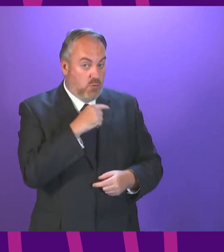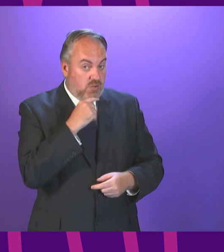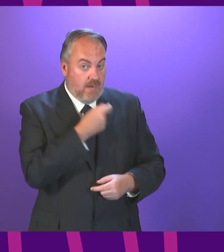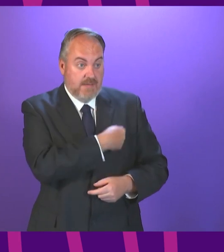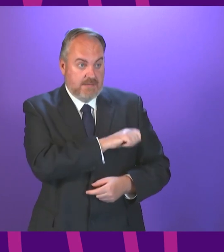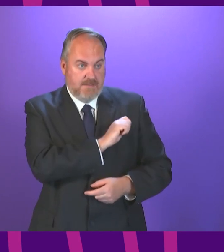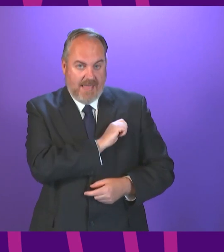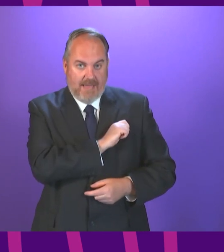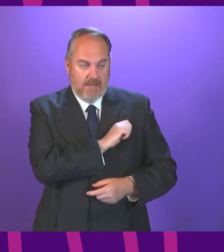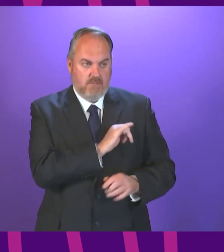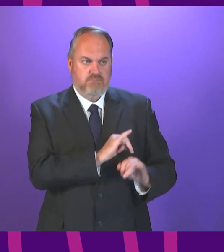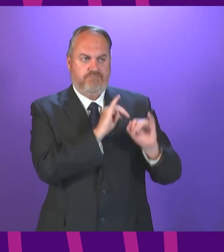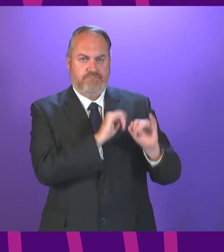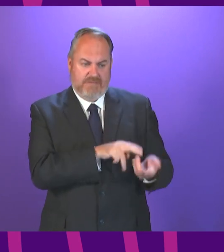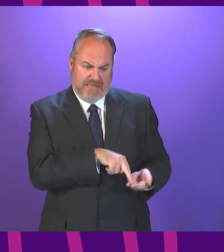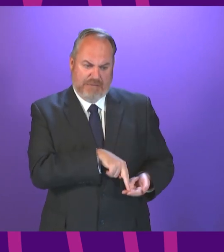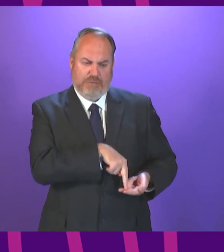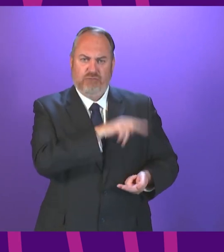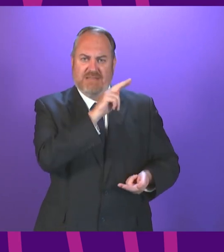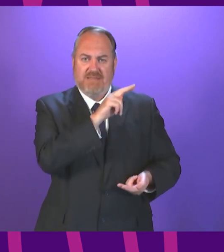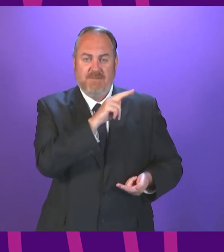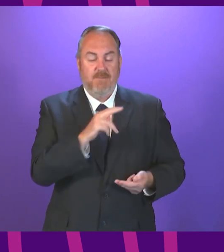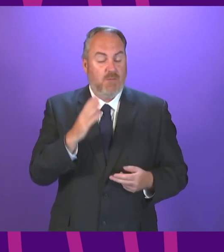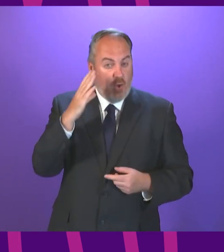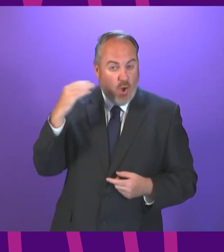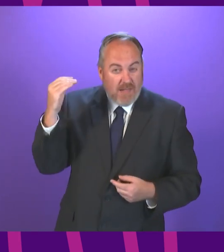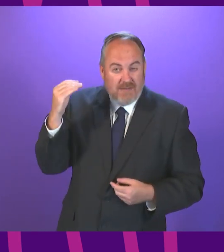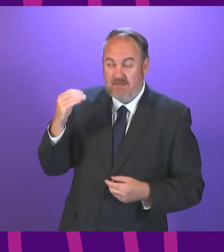very sharp rises in cases. Holland has just reintroduced restrictions